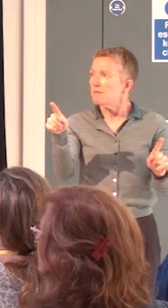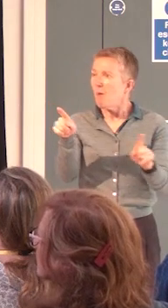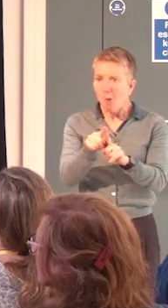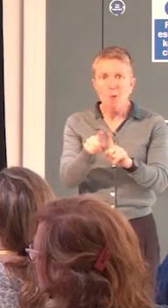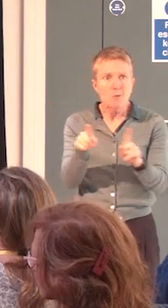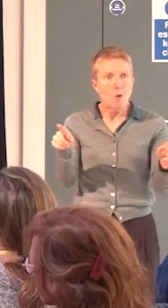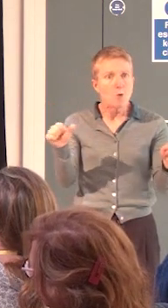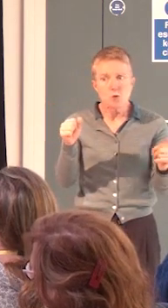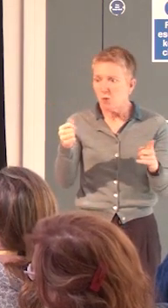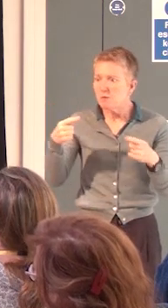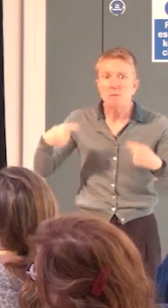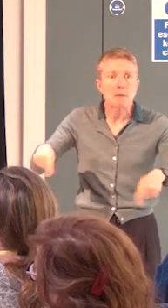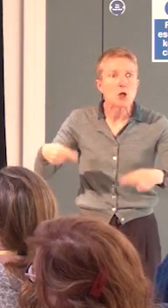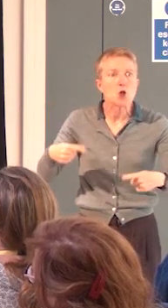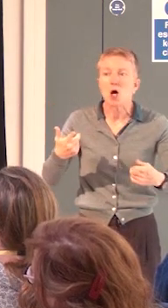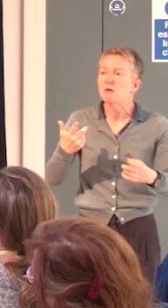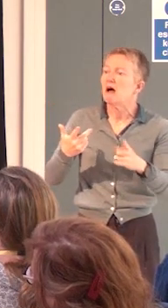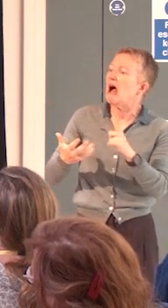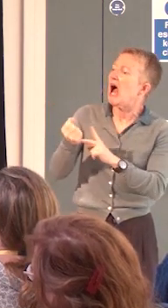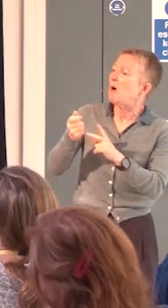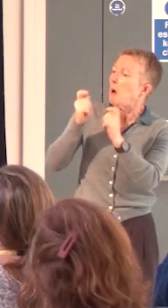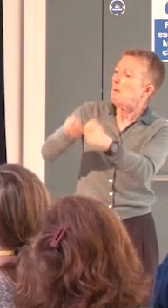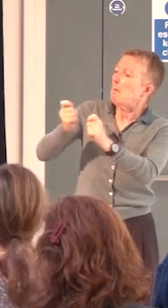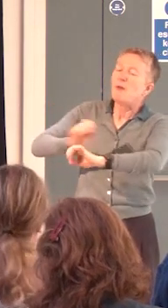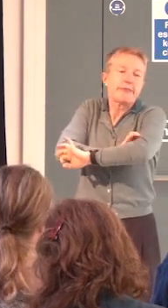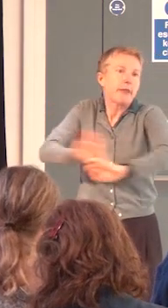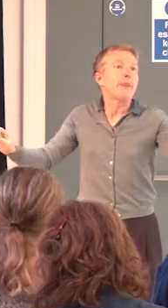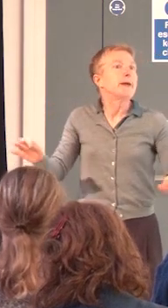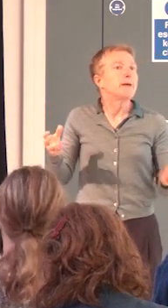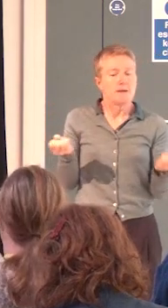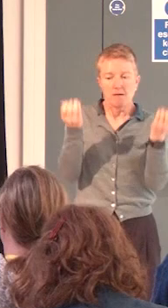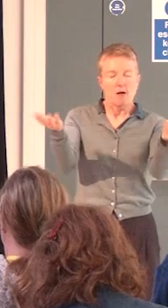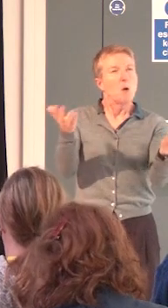for times when there are no outcomes. And it got me thinking about this idea of both/and.